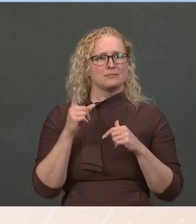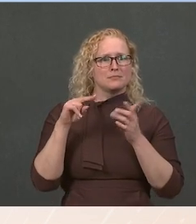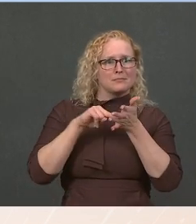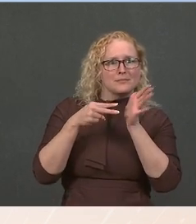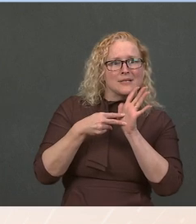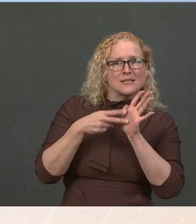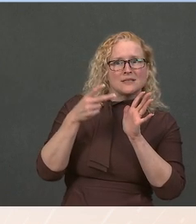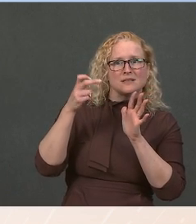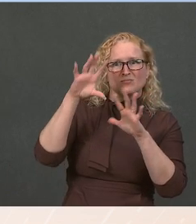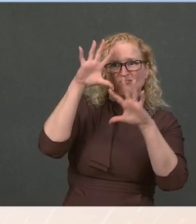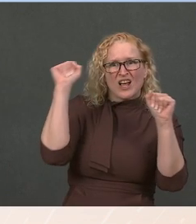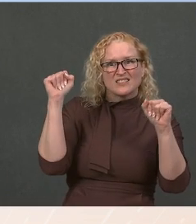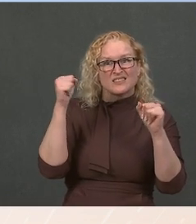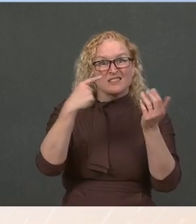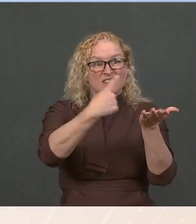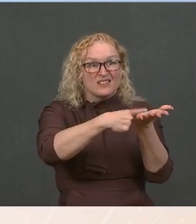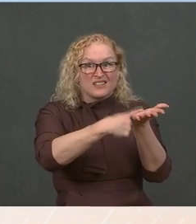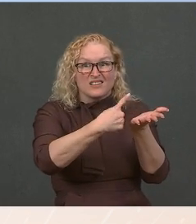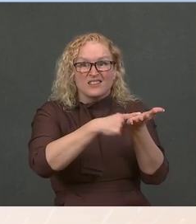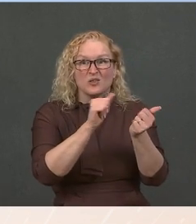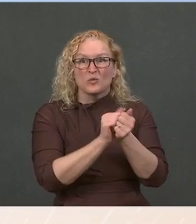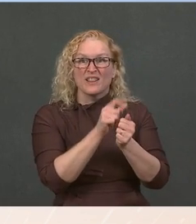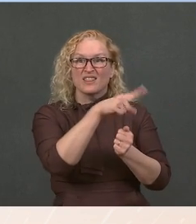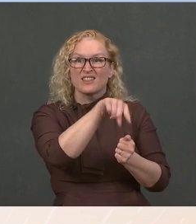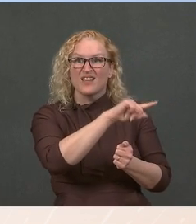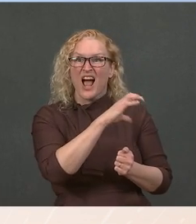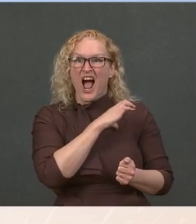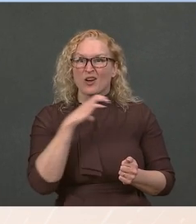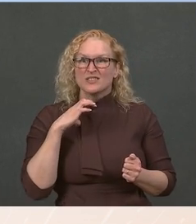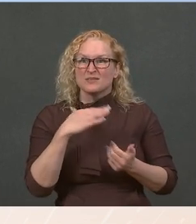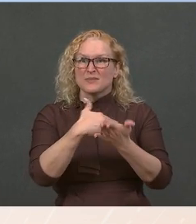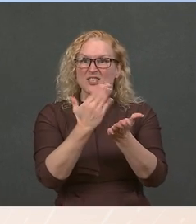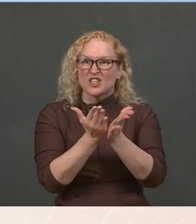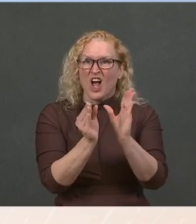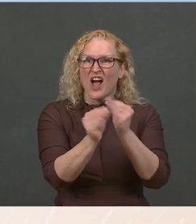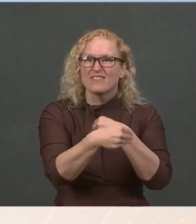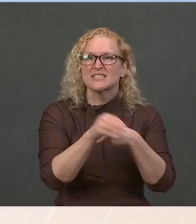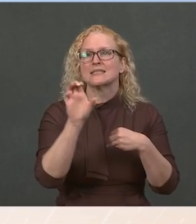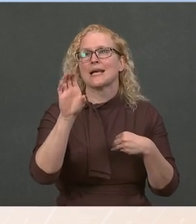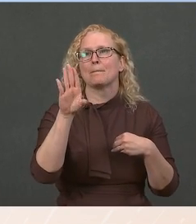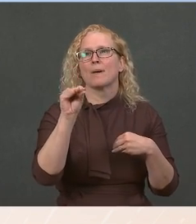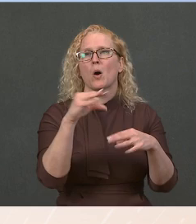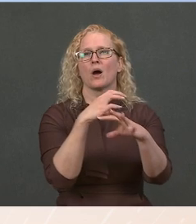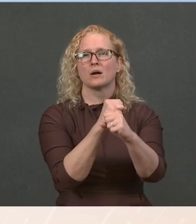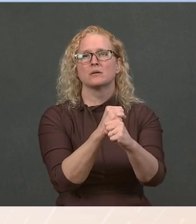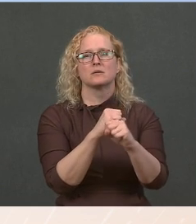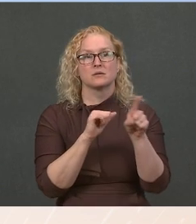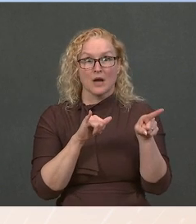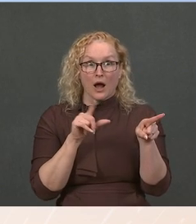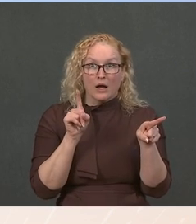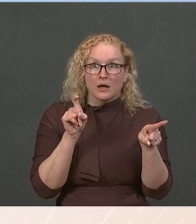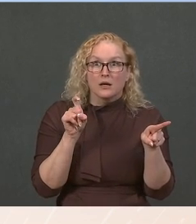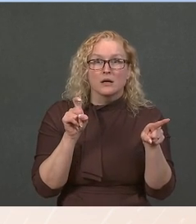that they're applying in how they proceed with this, now that the urgency of getting this done